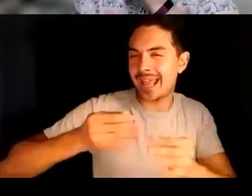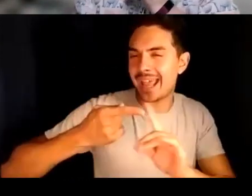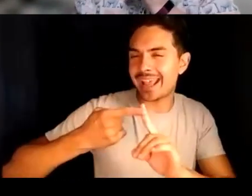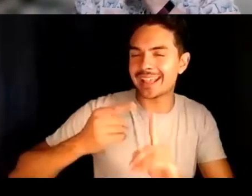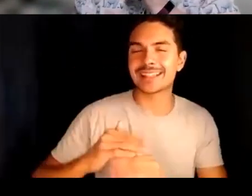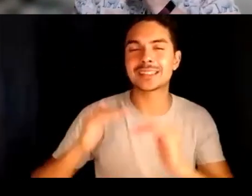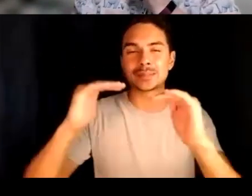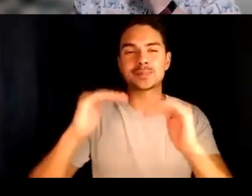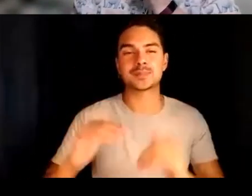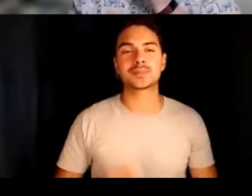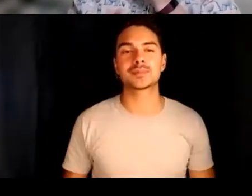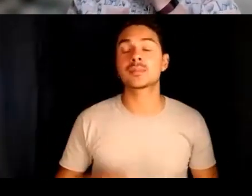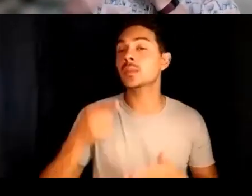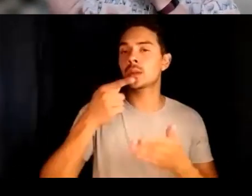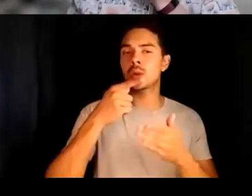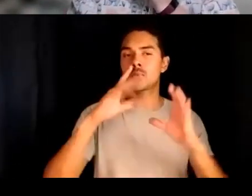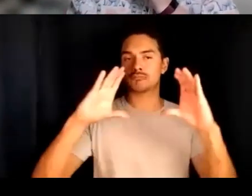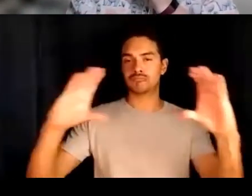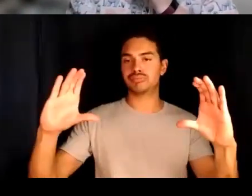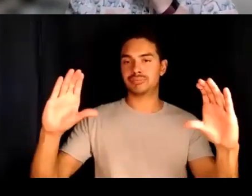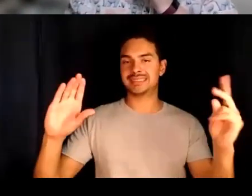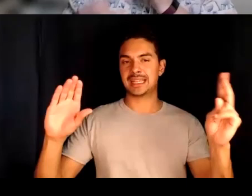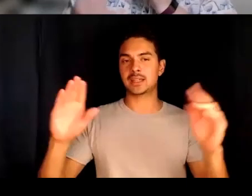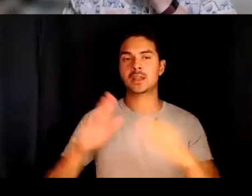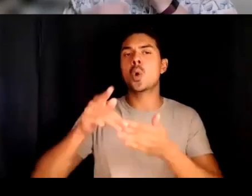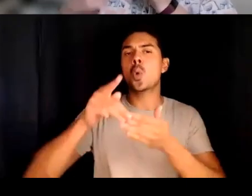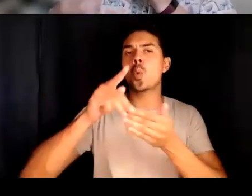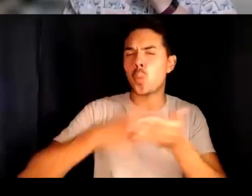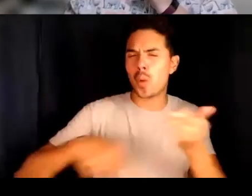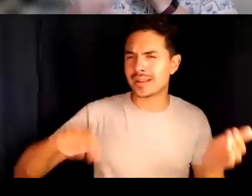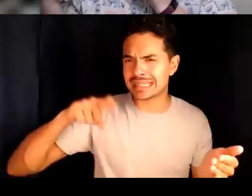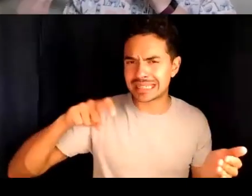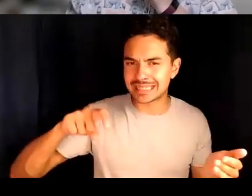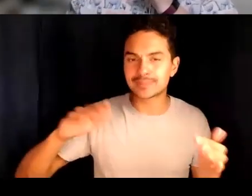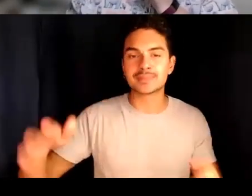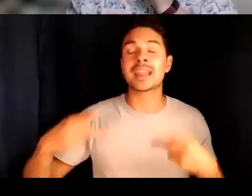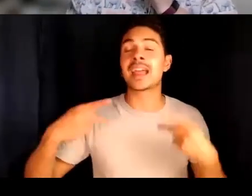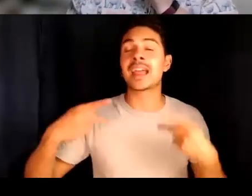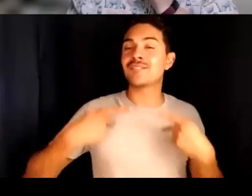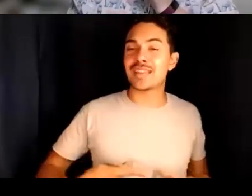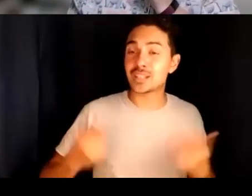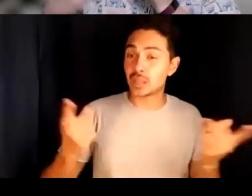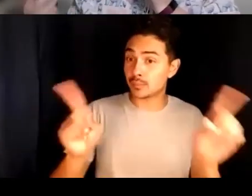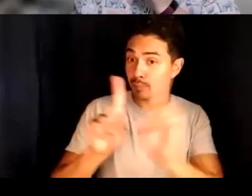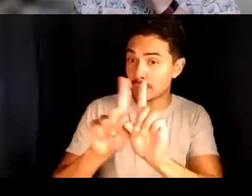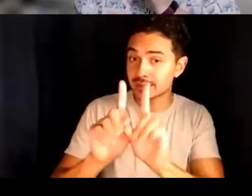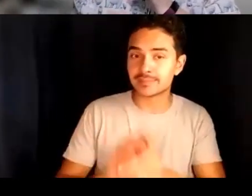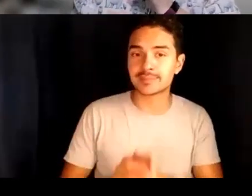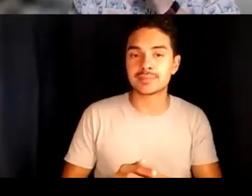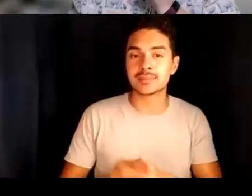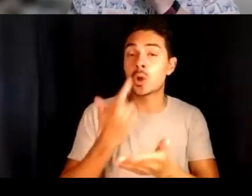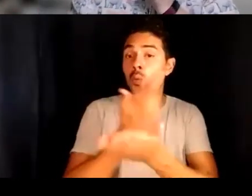physical presence, resources, food, water, medications and emotional support.